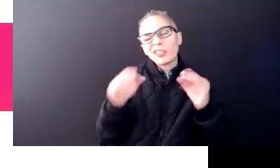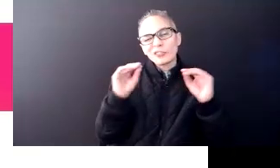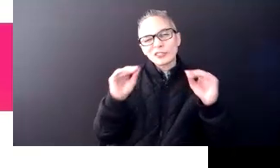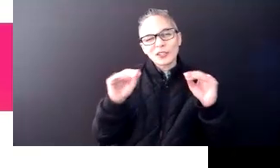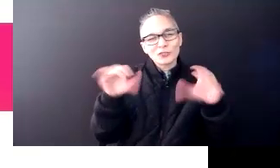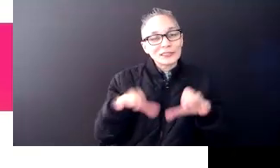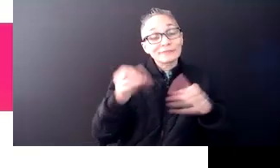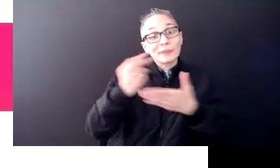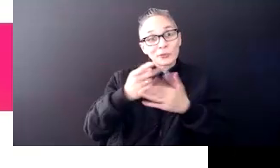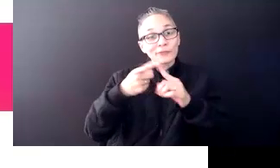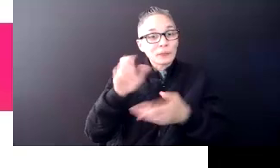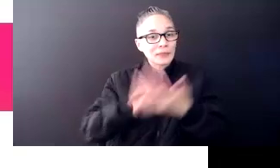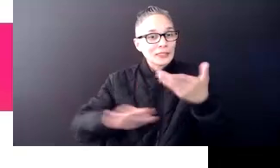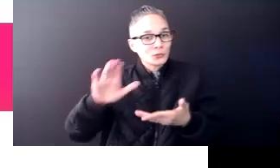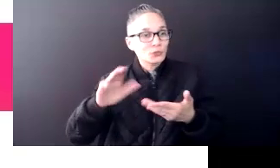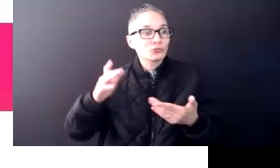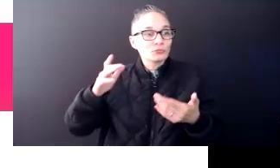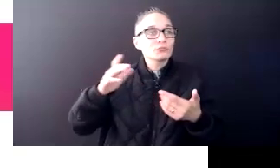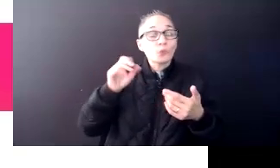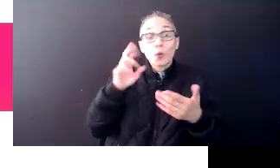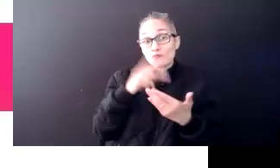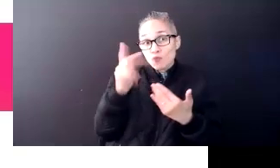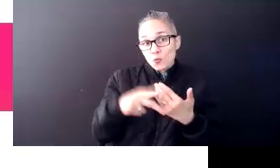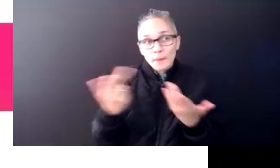approved by the institution’s or program’s accrediting agency.